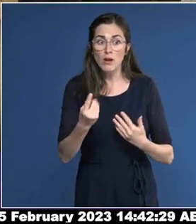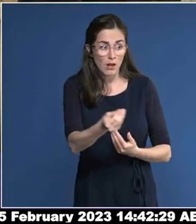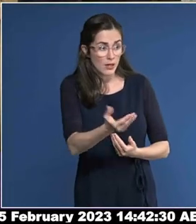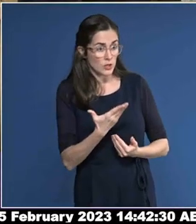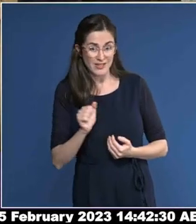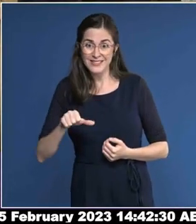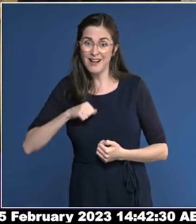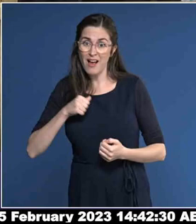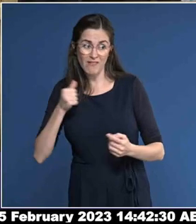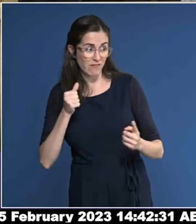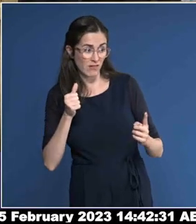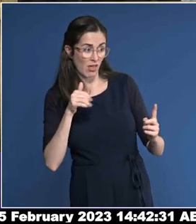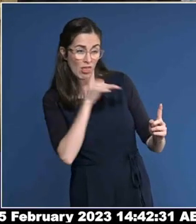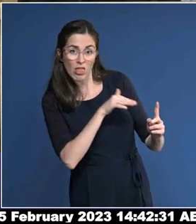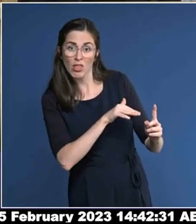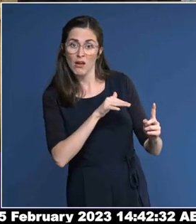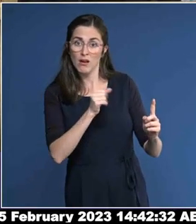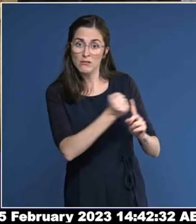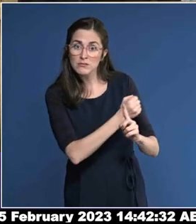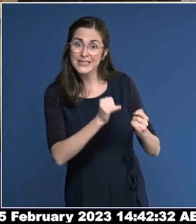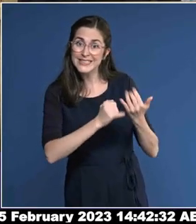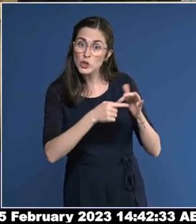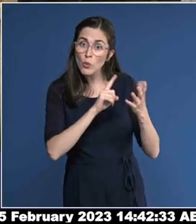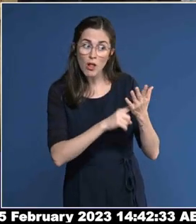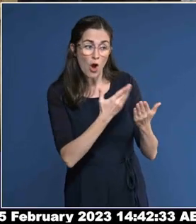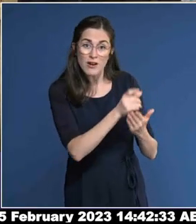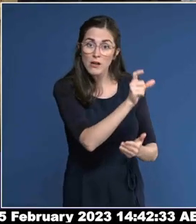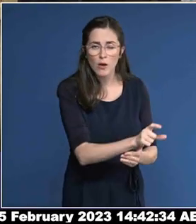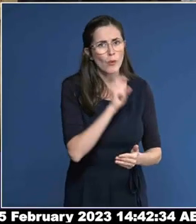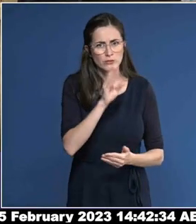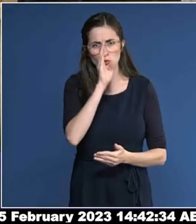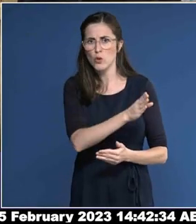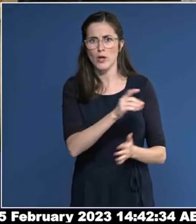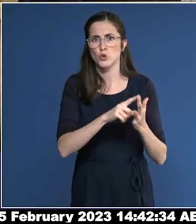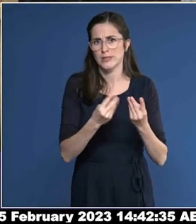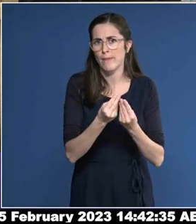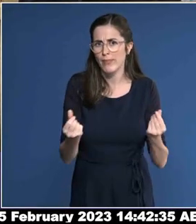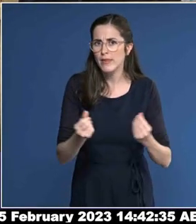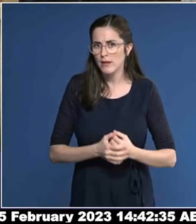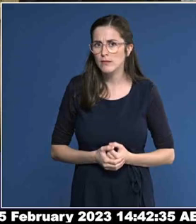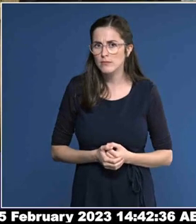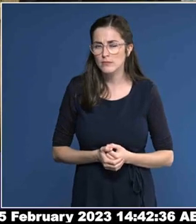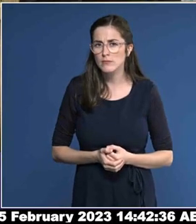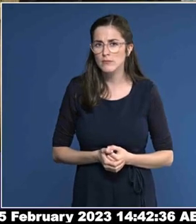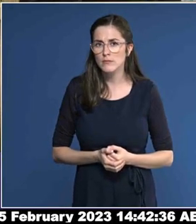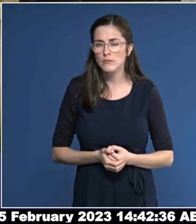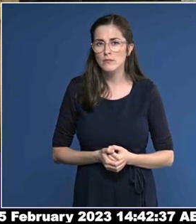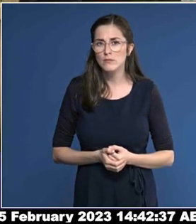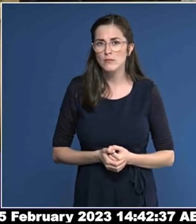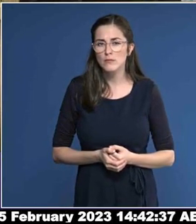sexually harassing behaviour, that would be immediately acted upon. But are you approaching that in terms of just managing risk or are you